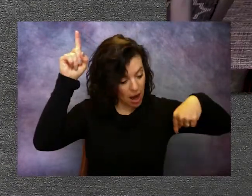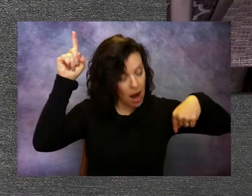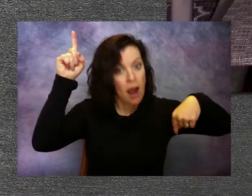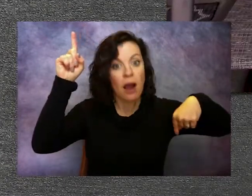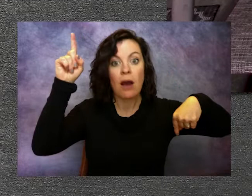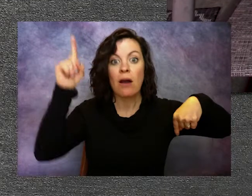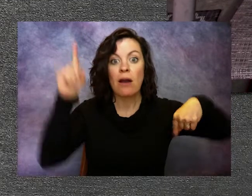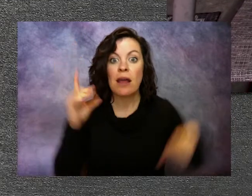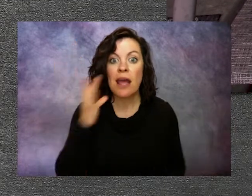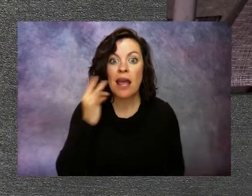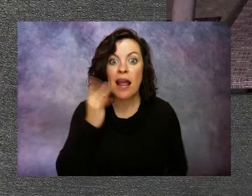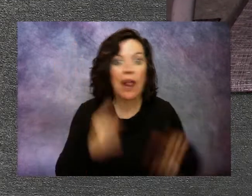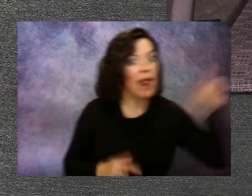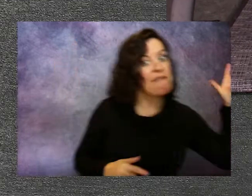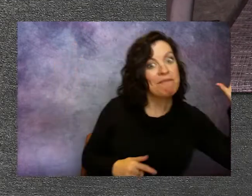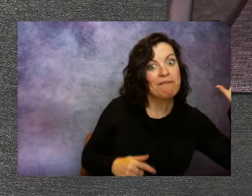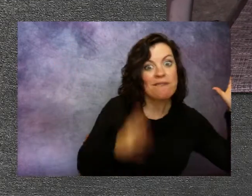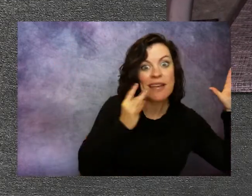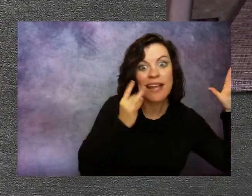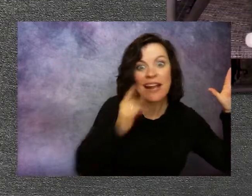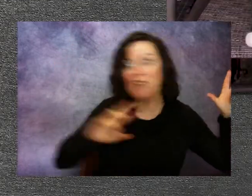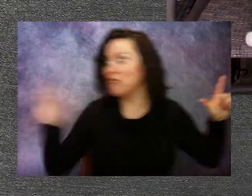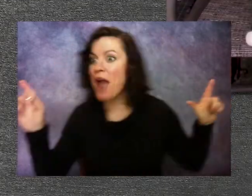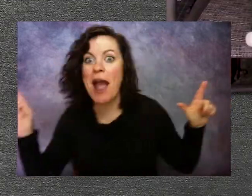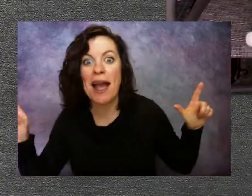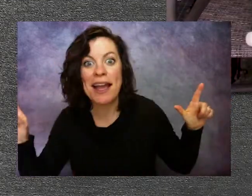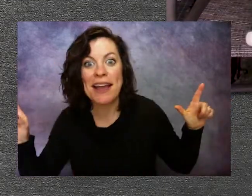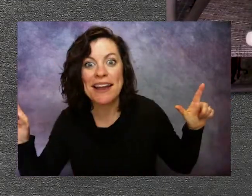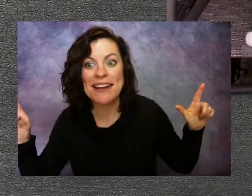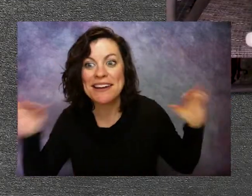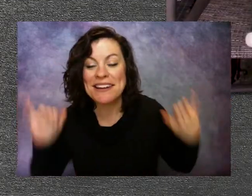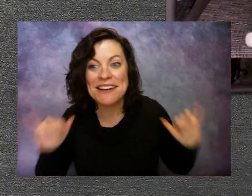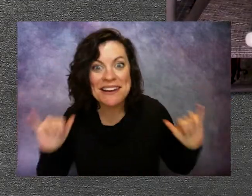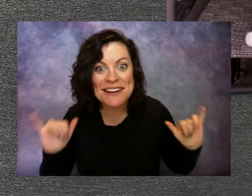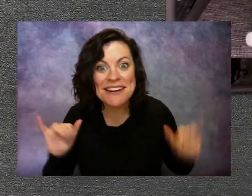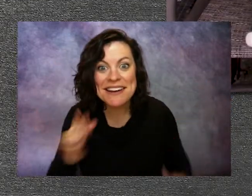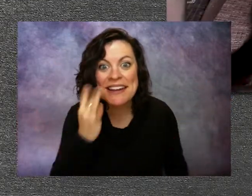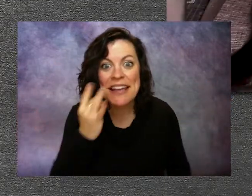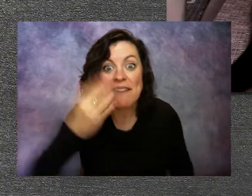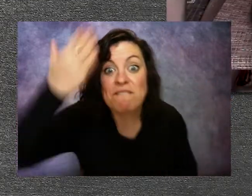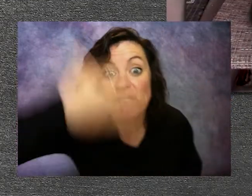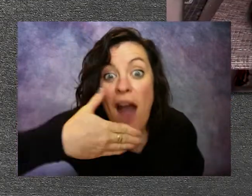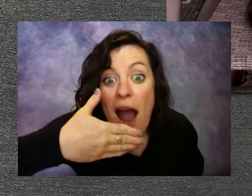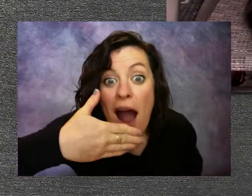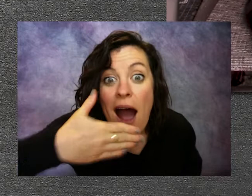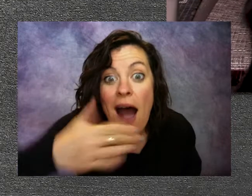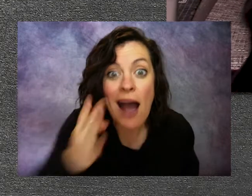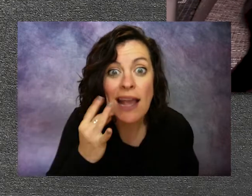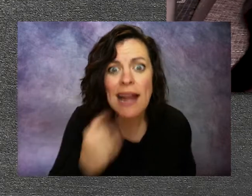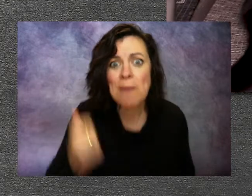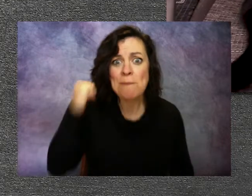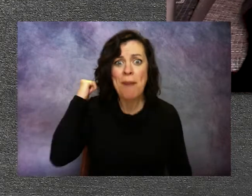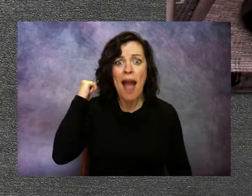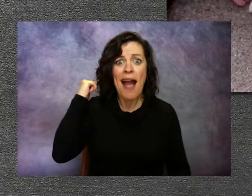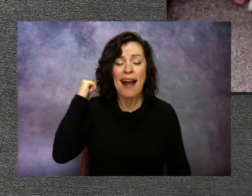Left kitty, right kitty. Kitties from the front. Kitties from the back.